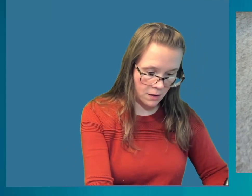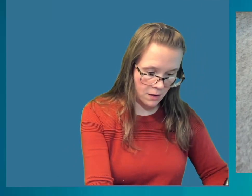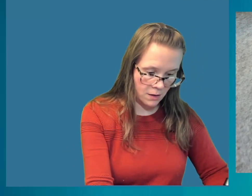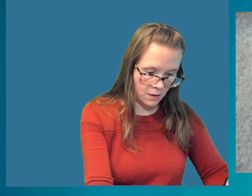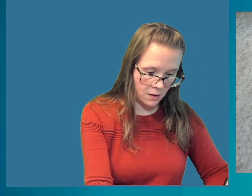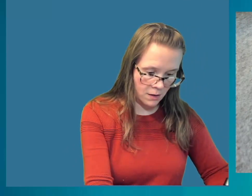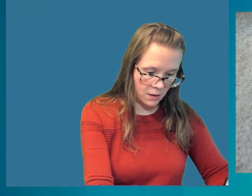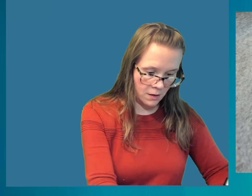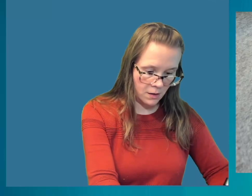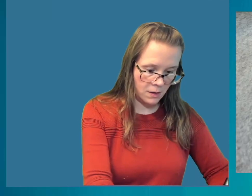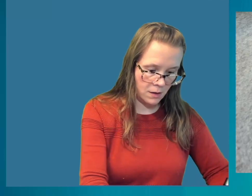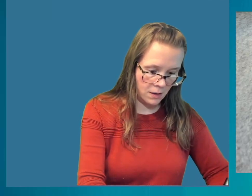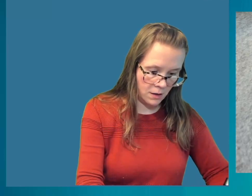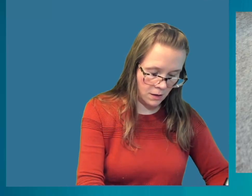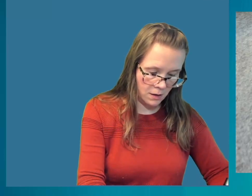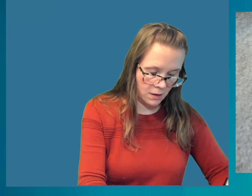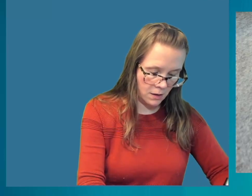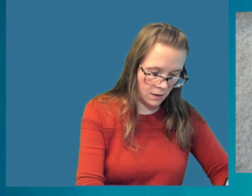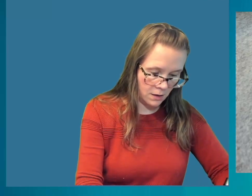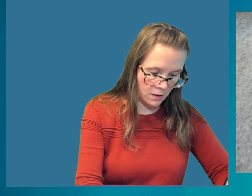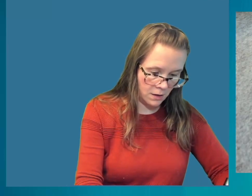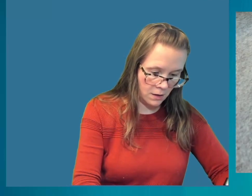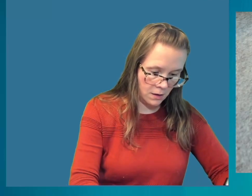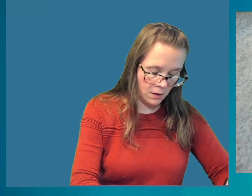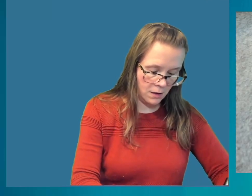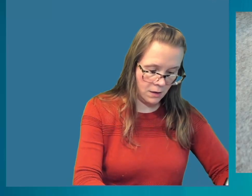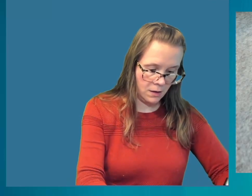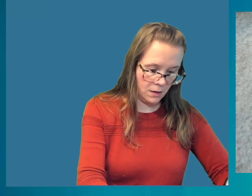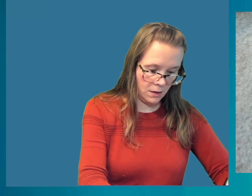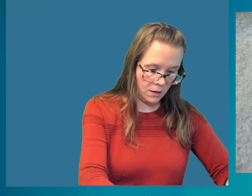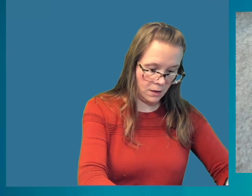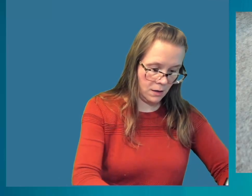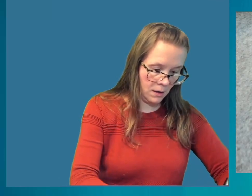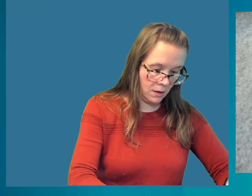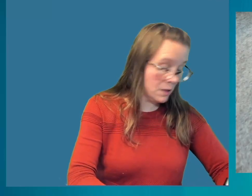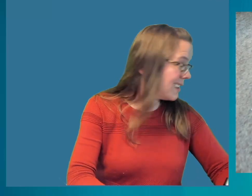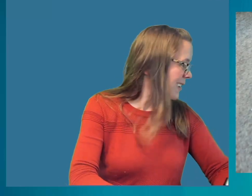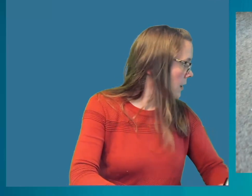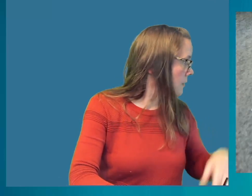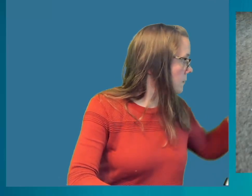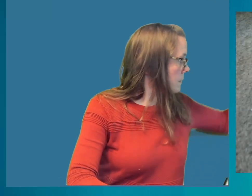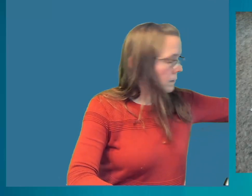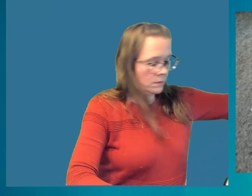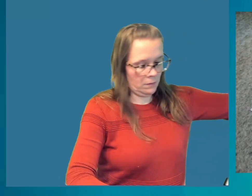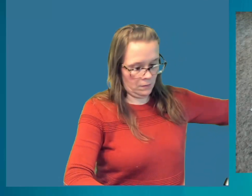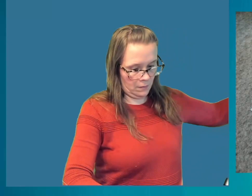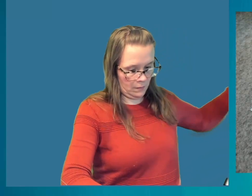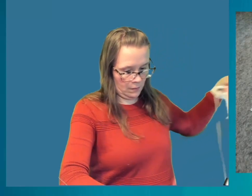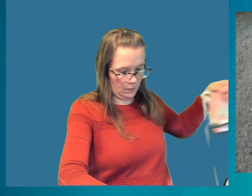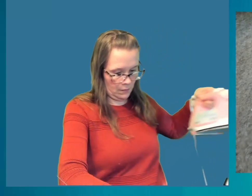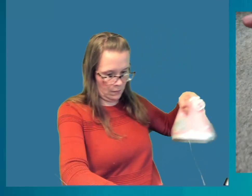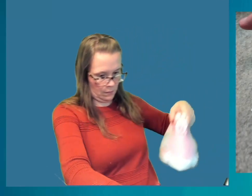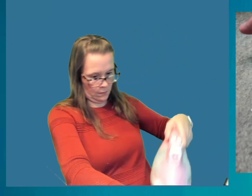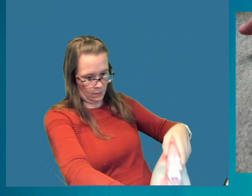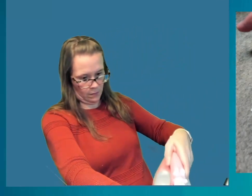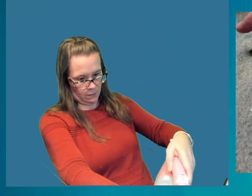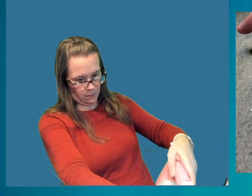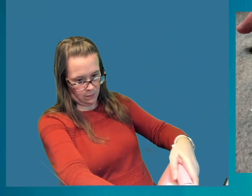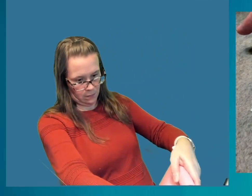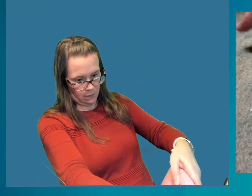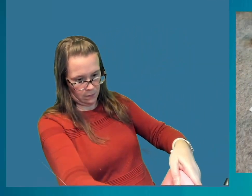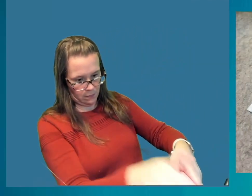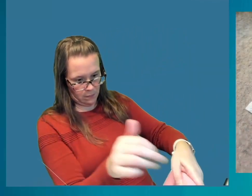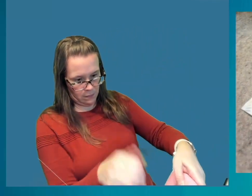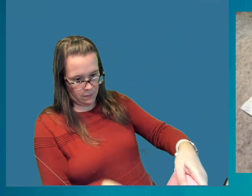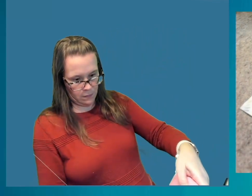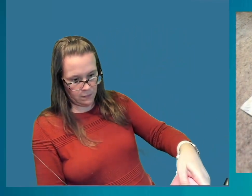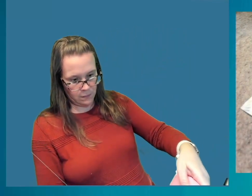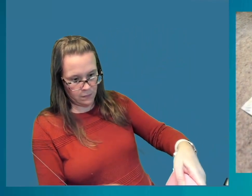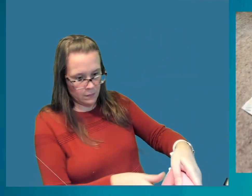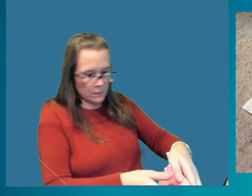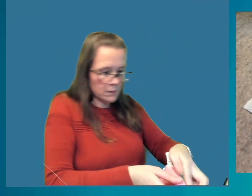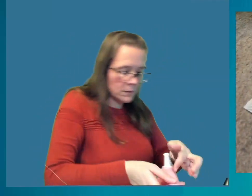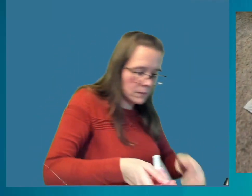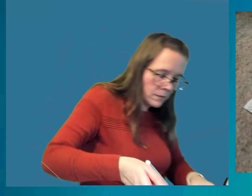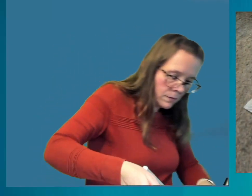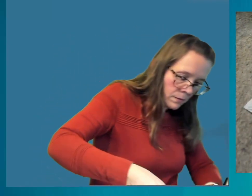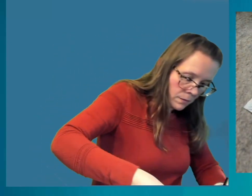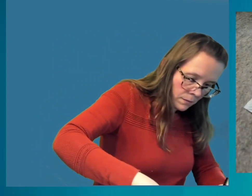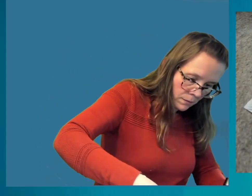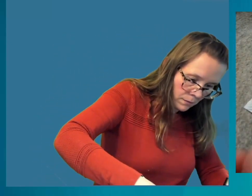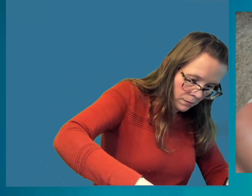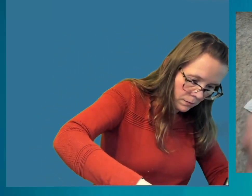So just pull that edge in, just slightly, and then I iron mine because it dries super fast -- whoops,